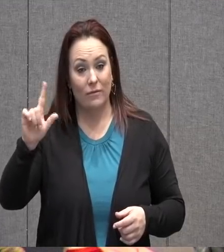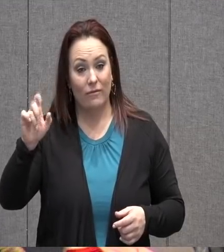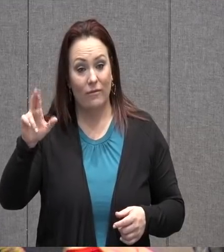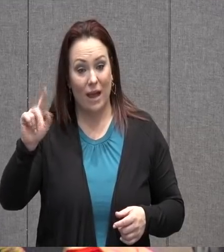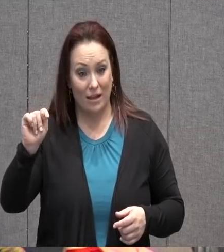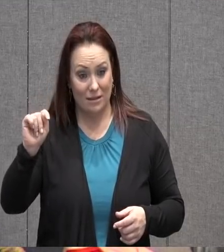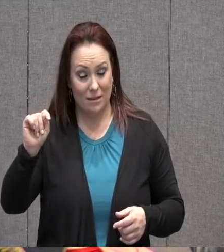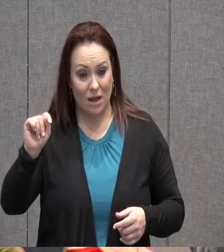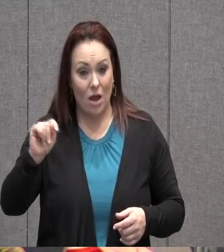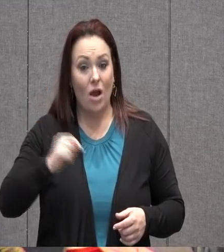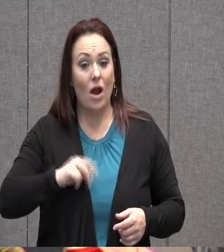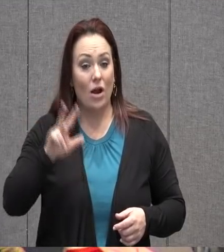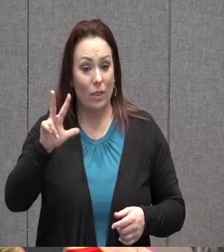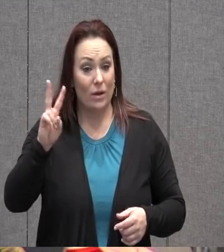Do you know how much a dime is worth?